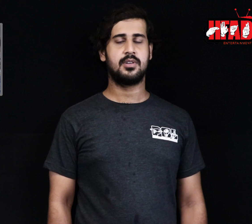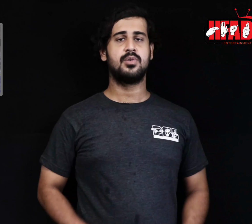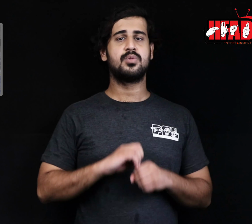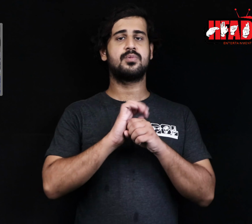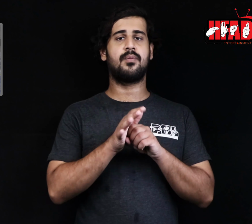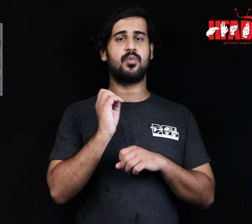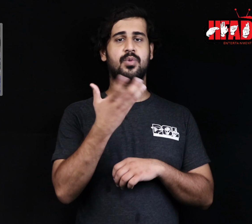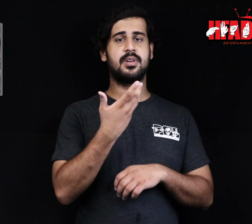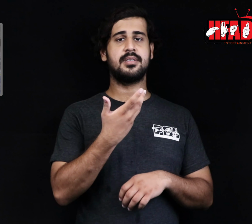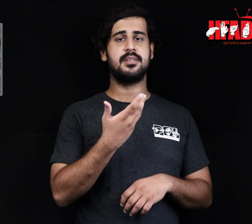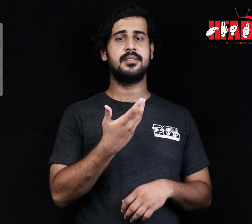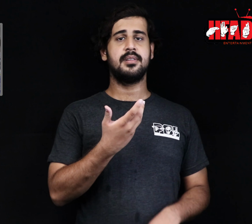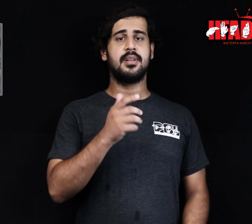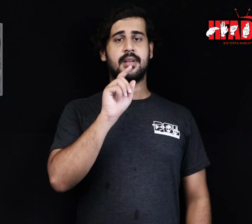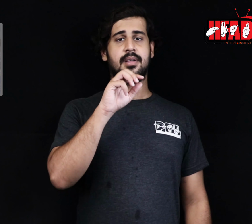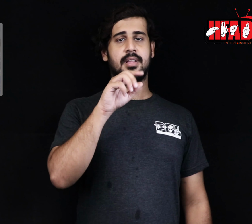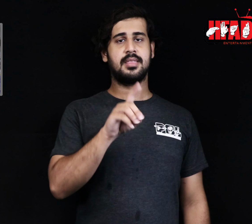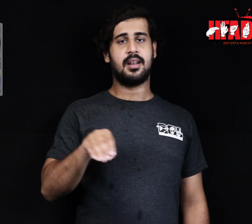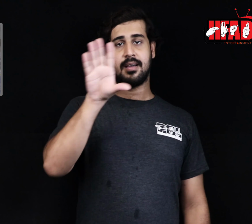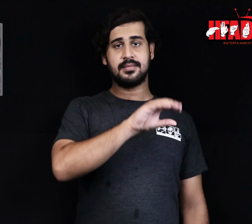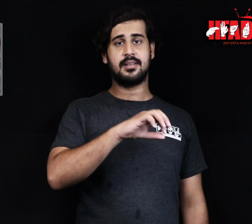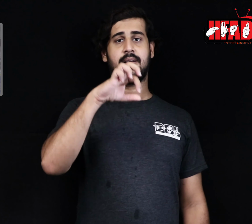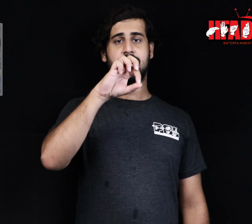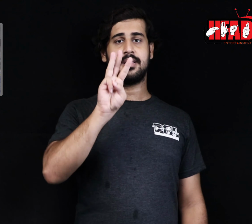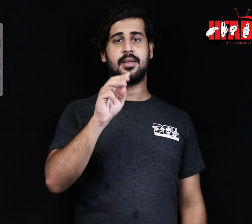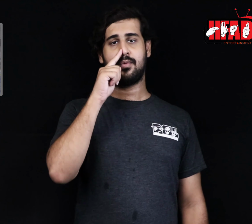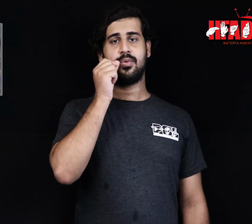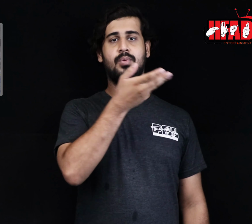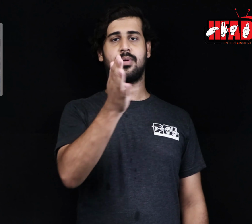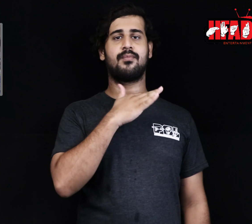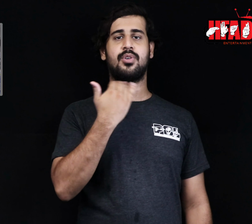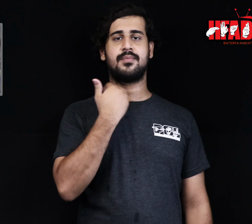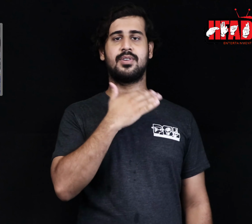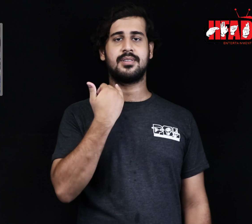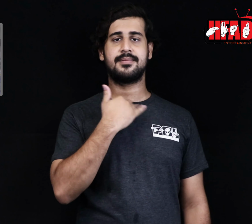Due to Coronavirus 83 people died.